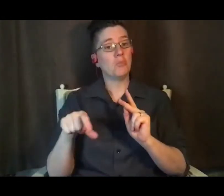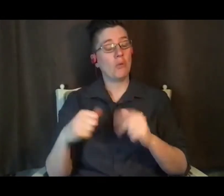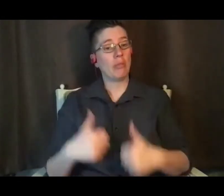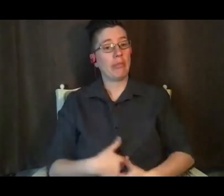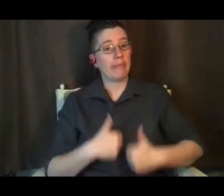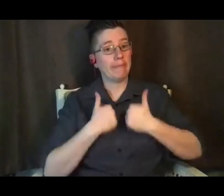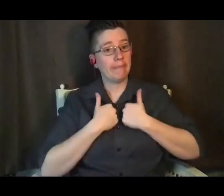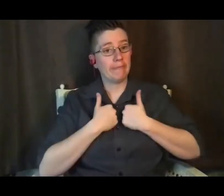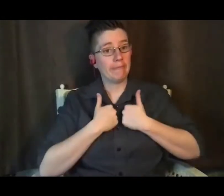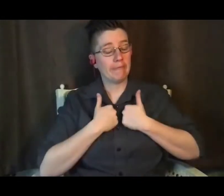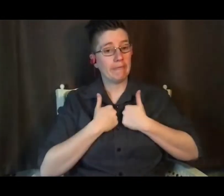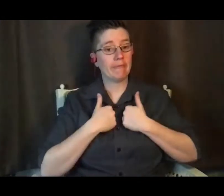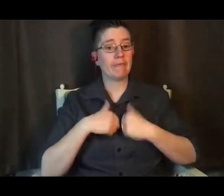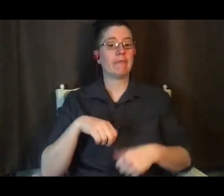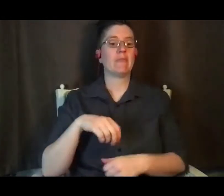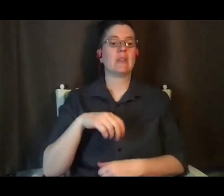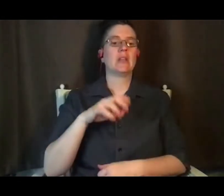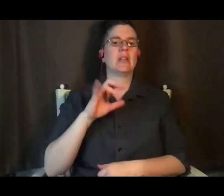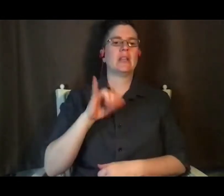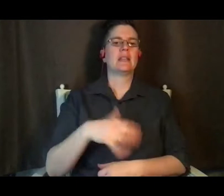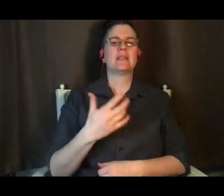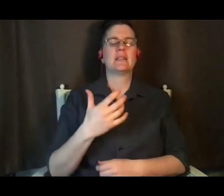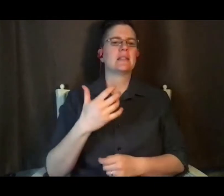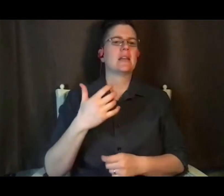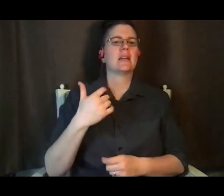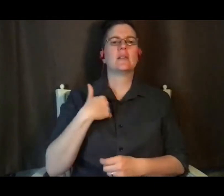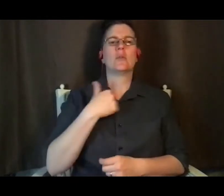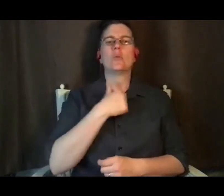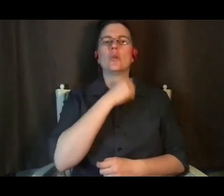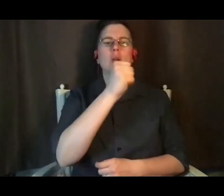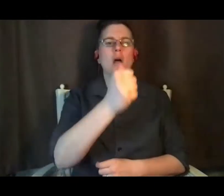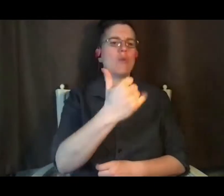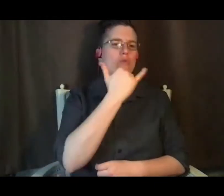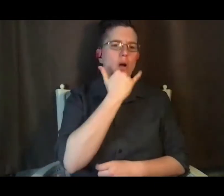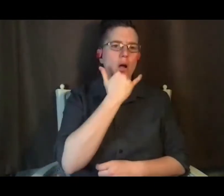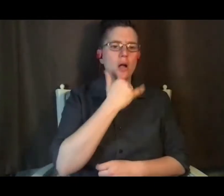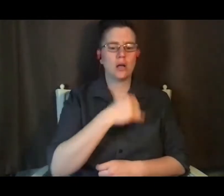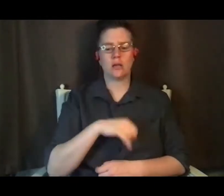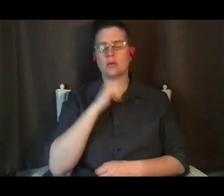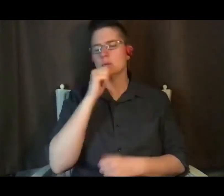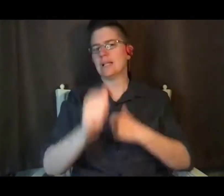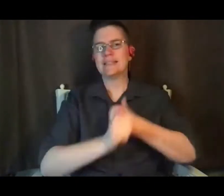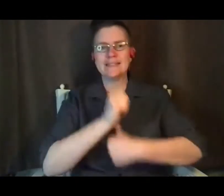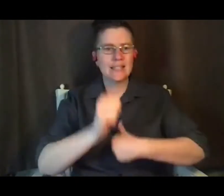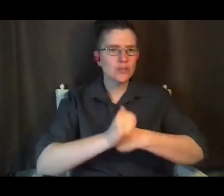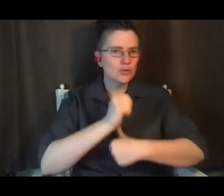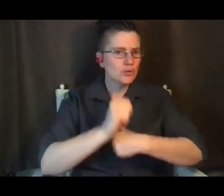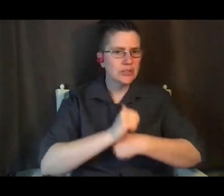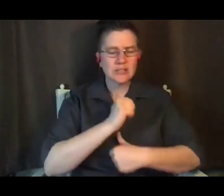that we are dangerous that we need to be wiped out or eliminated but that we deserve to be as